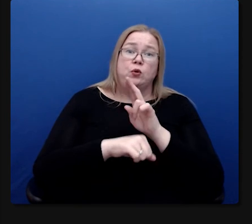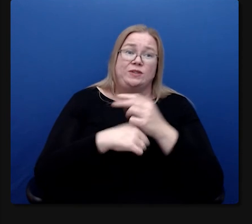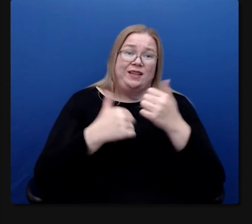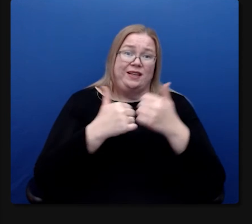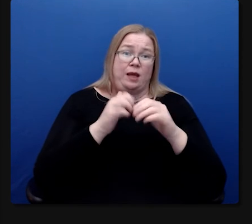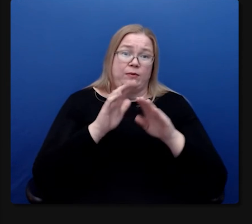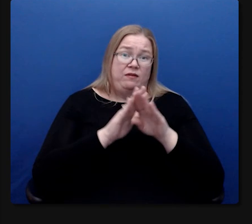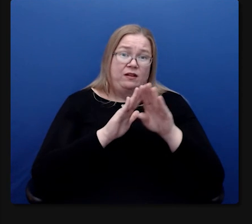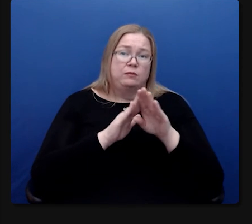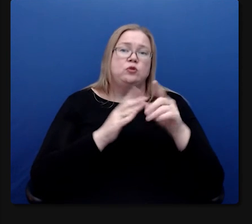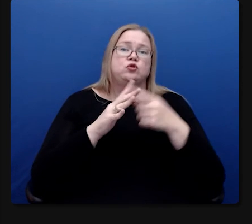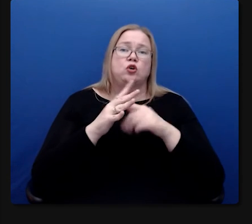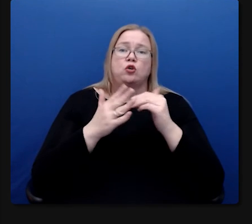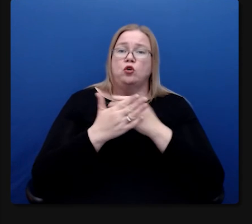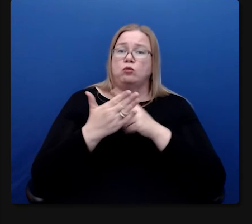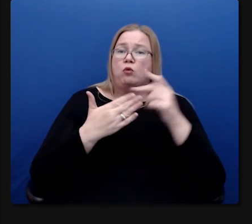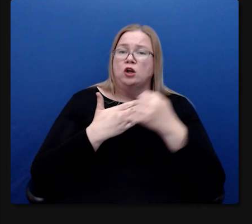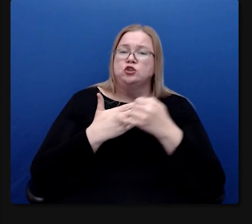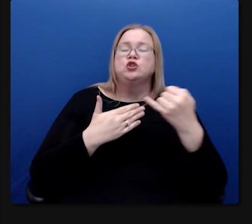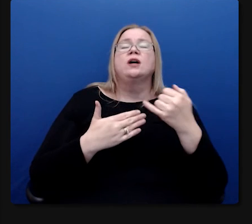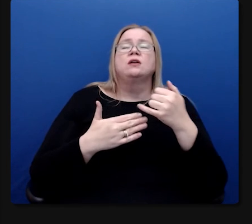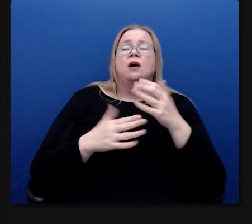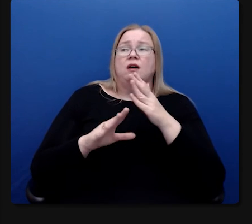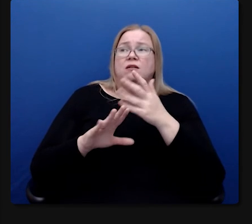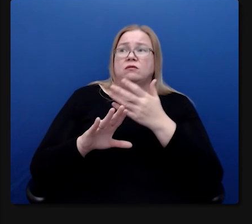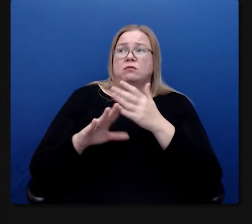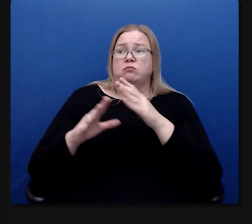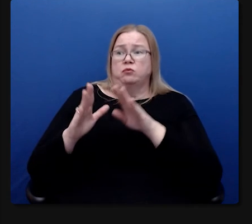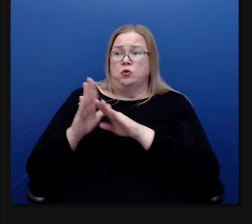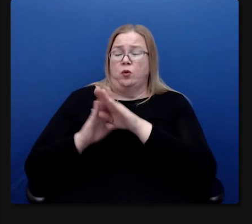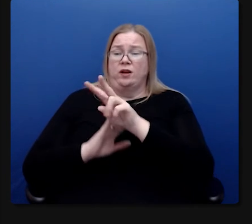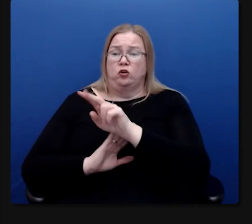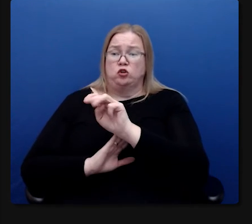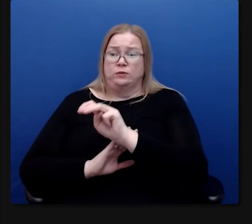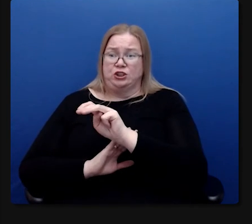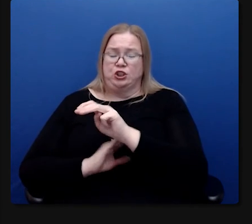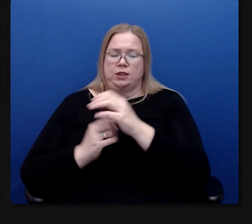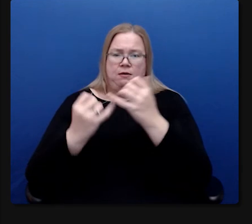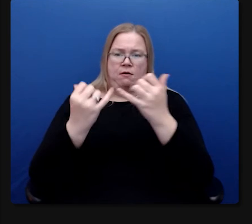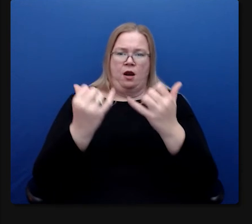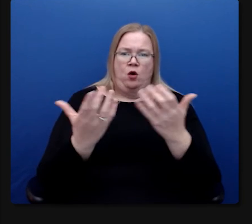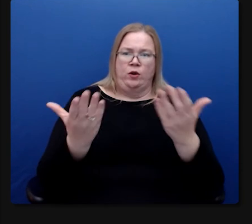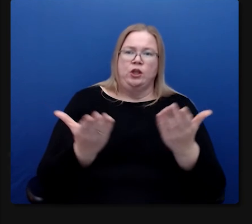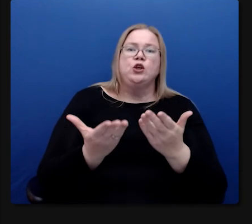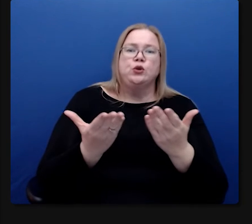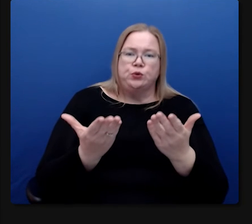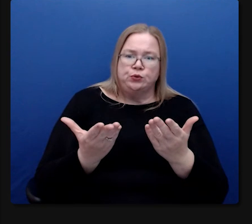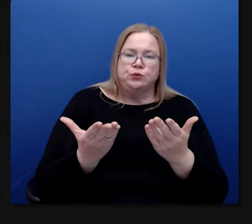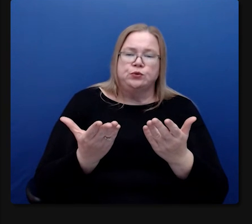of using the Game Development VM to start a new project, is I went from creating the virtual machine to now here,